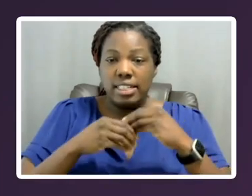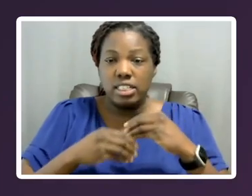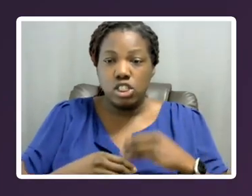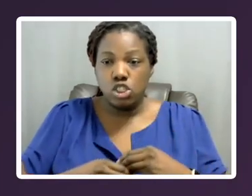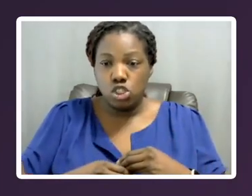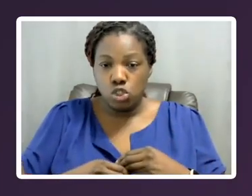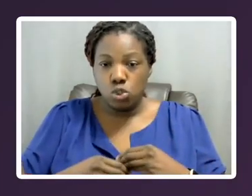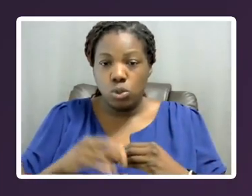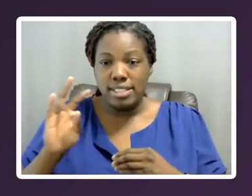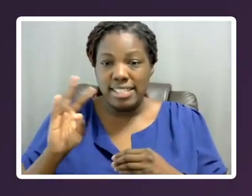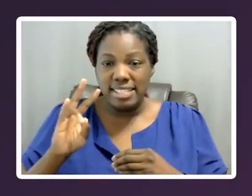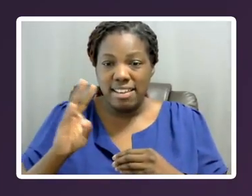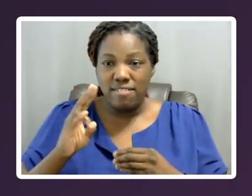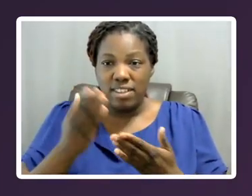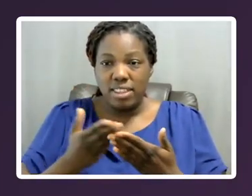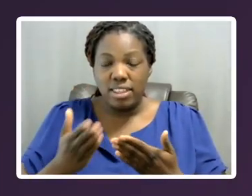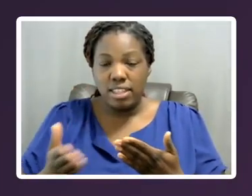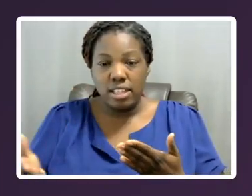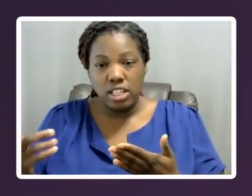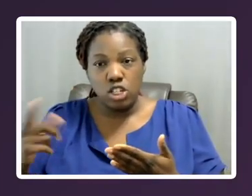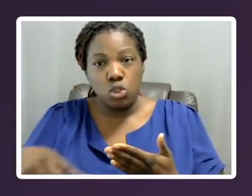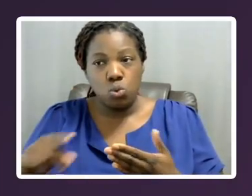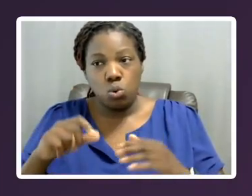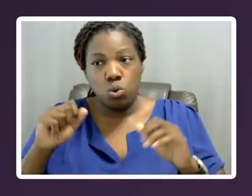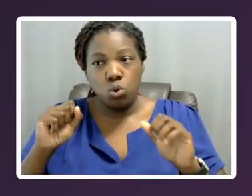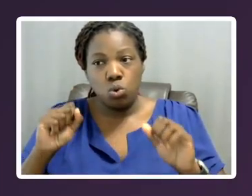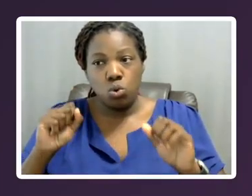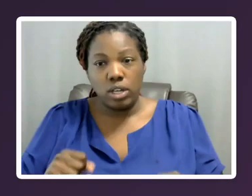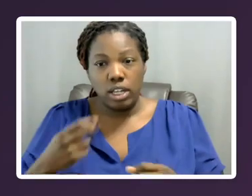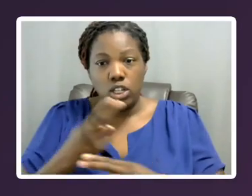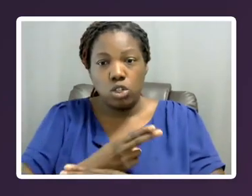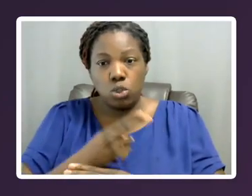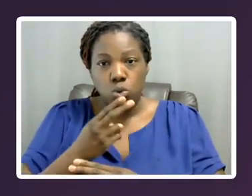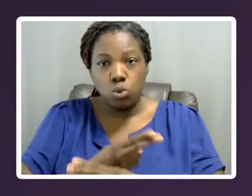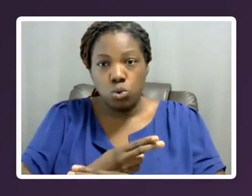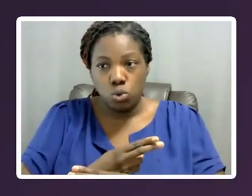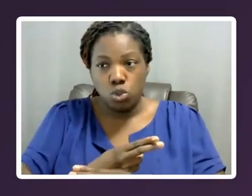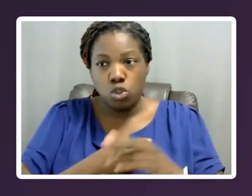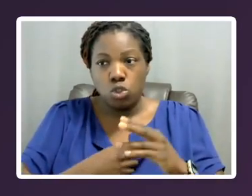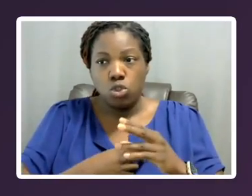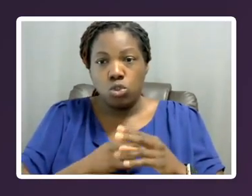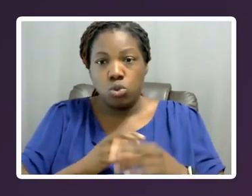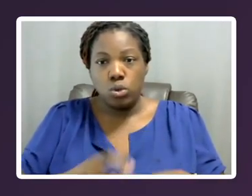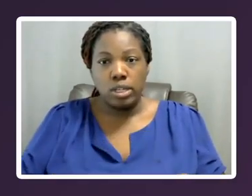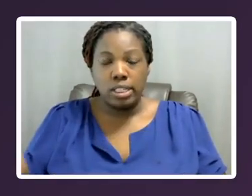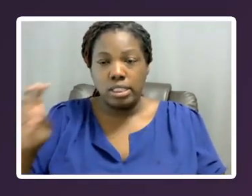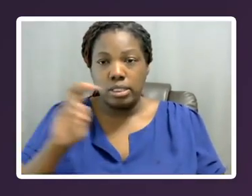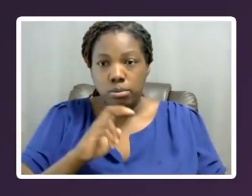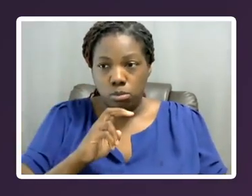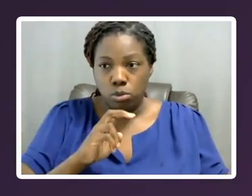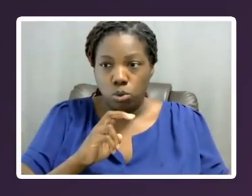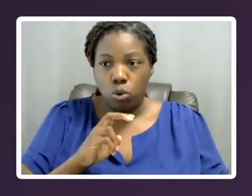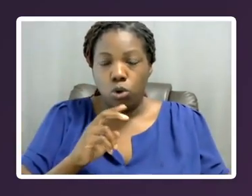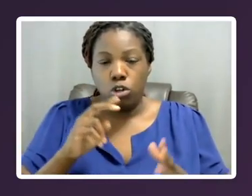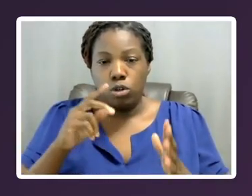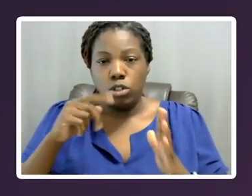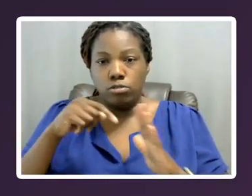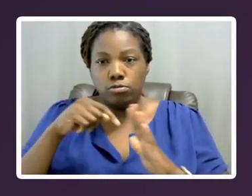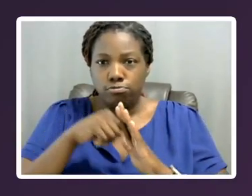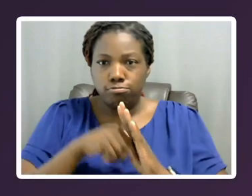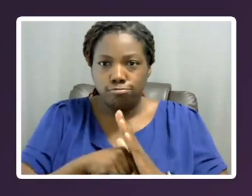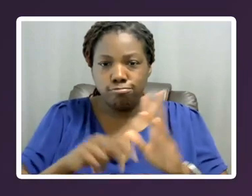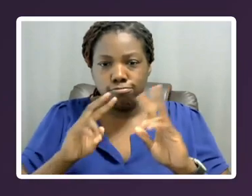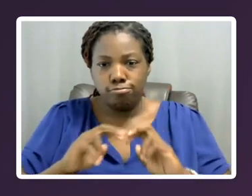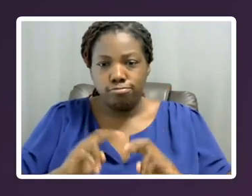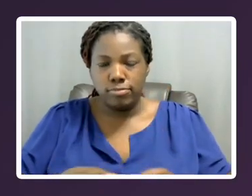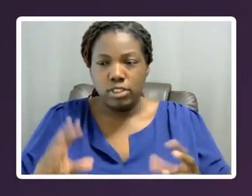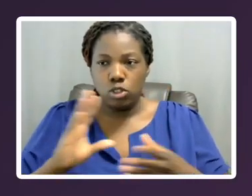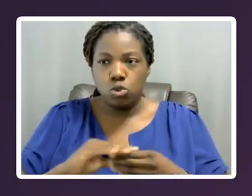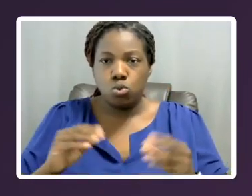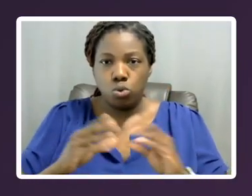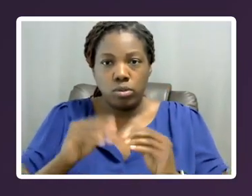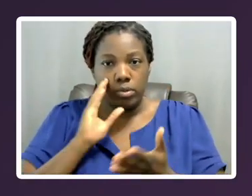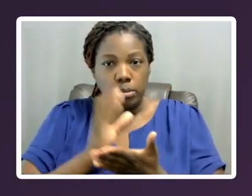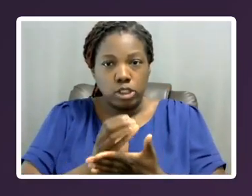elements that you can use to explore and look further in a story of the portrait. So you can see